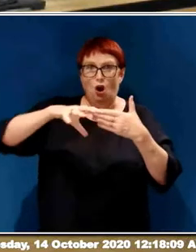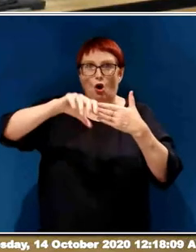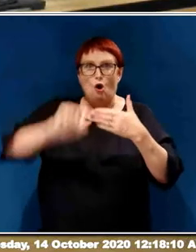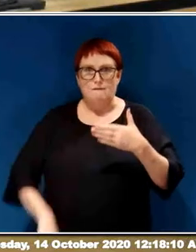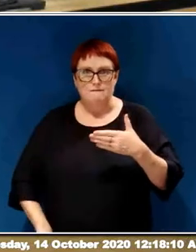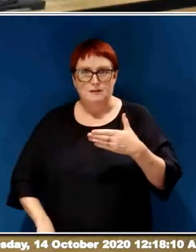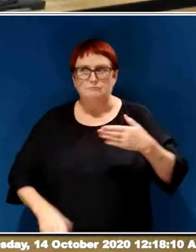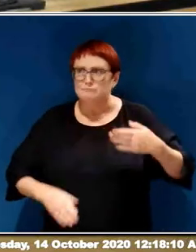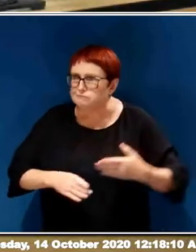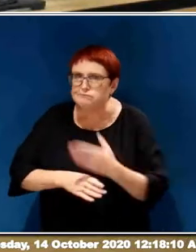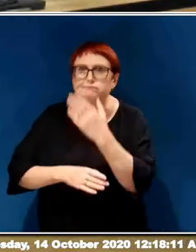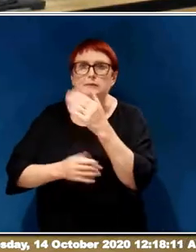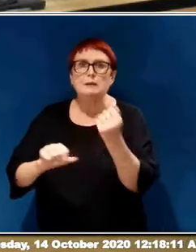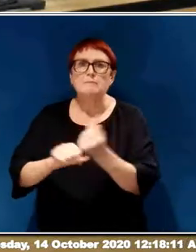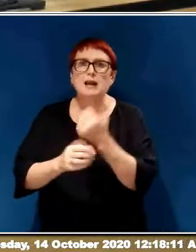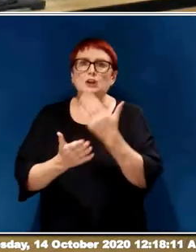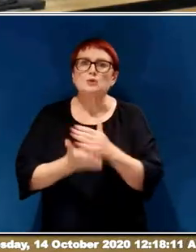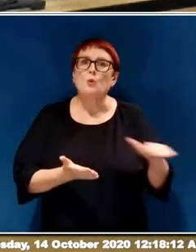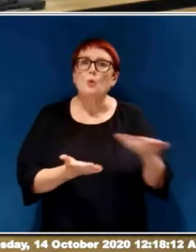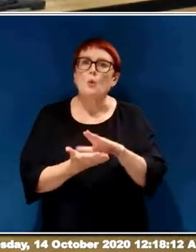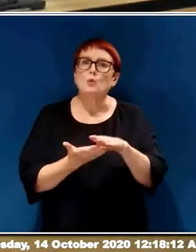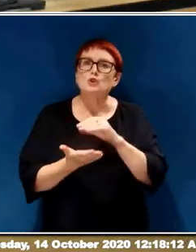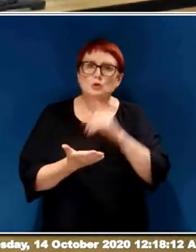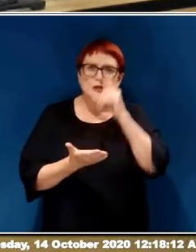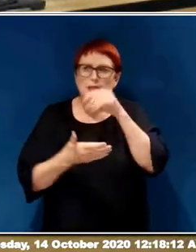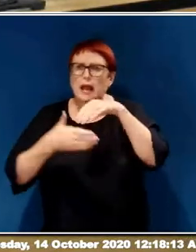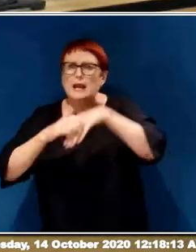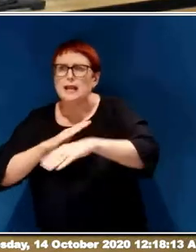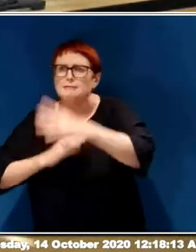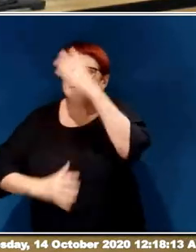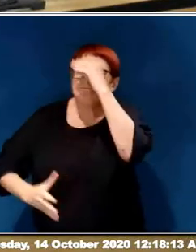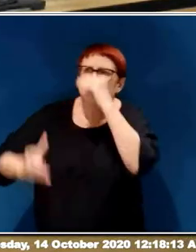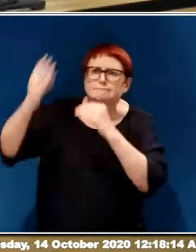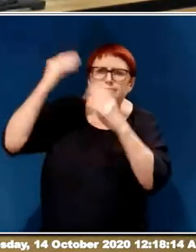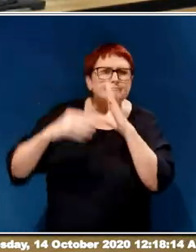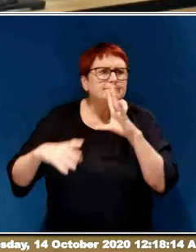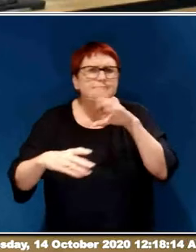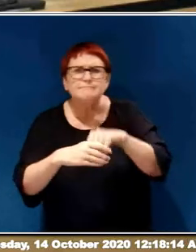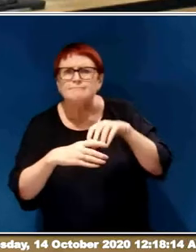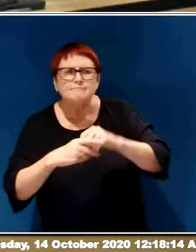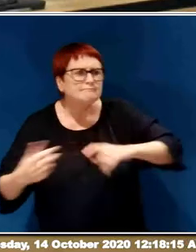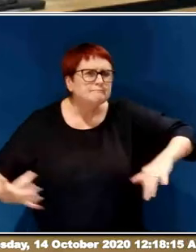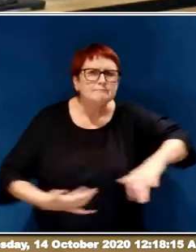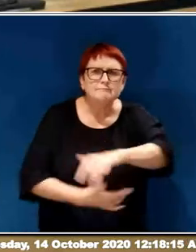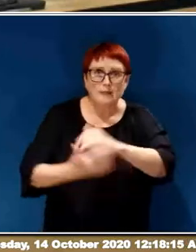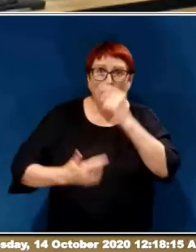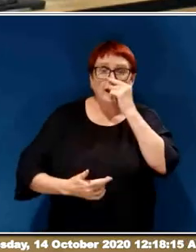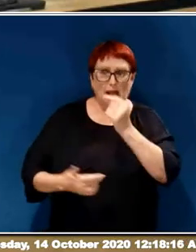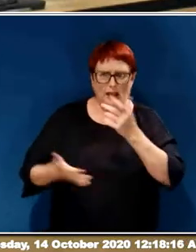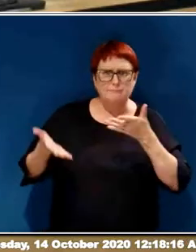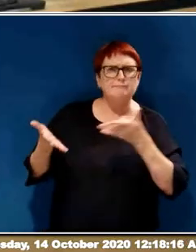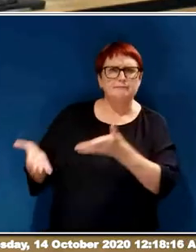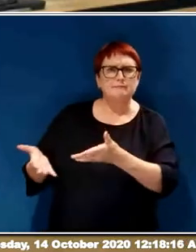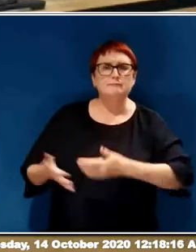learning and can participate in learning and are supported to make progress through learning?